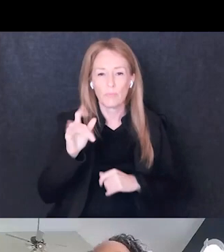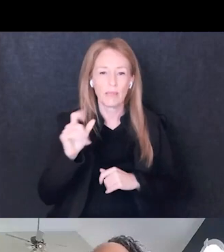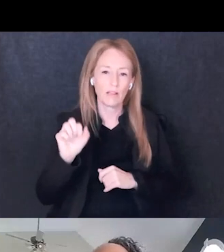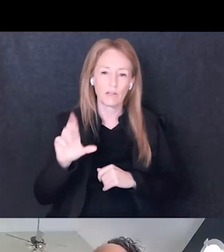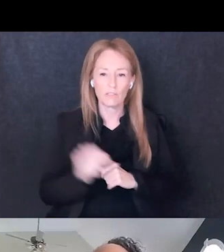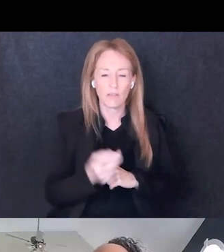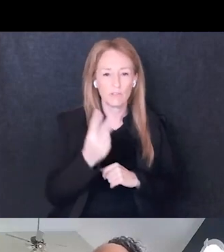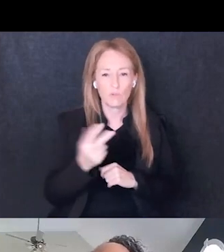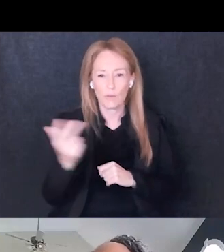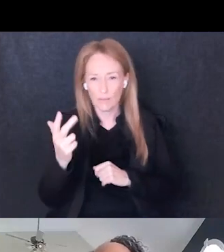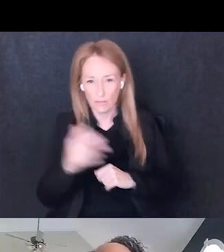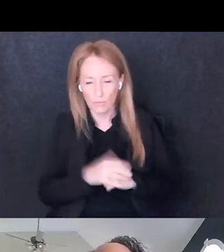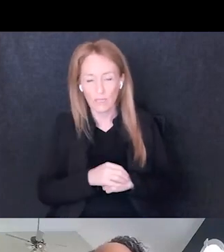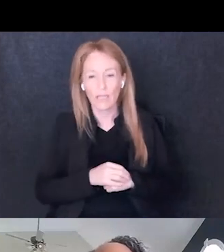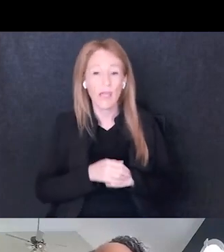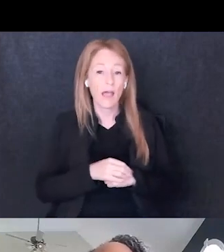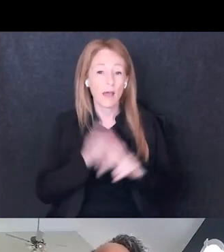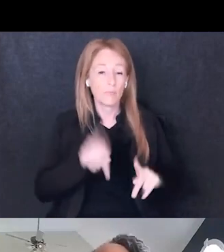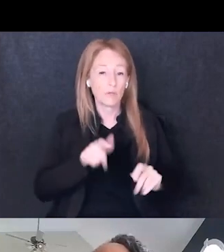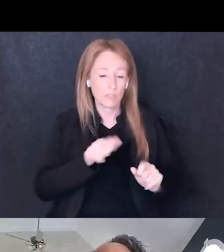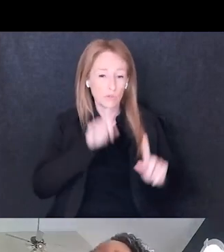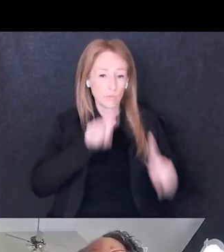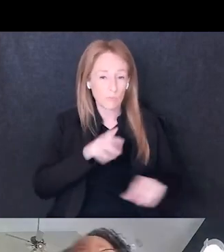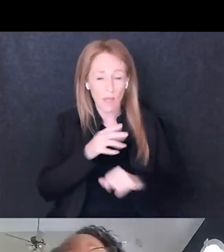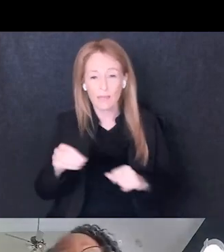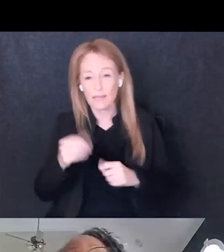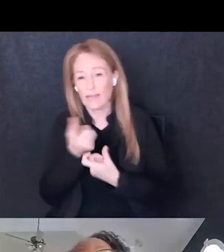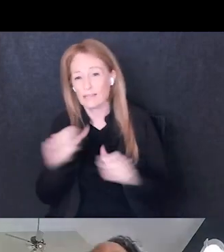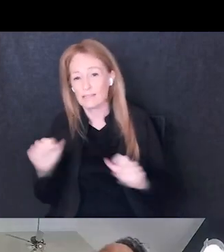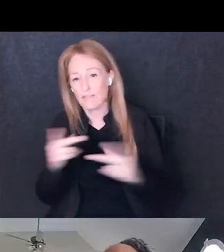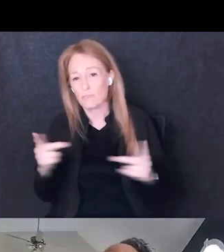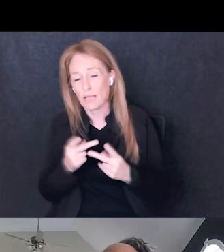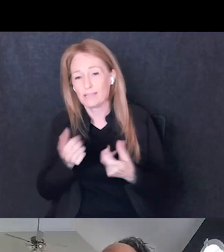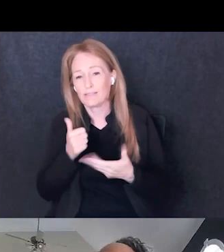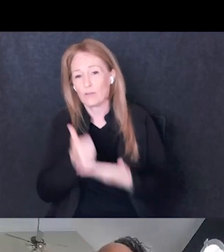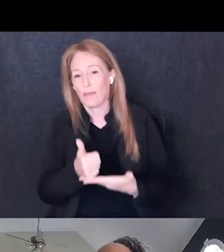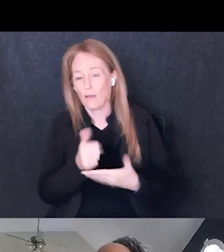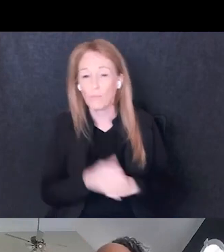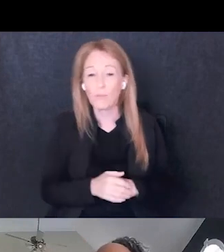AND SAFE PLACE FOR HELP. AS JOHN SAID, I COME FROM THE GREAT STATE OF GEORGIA AND